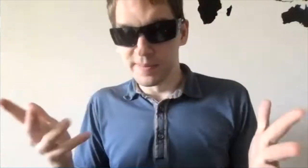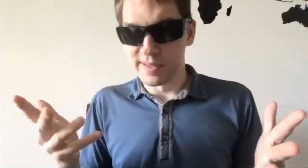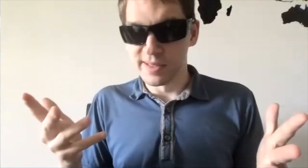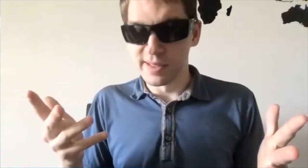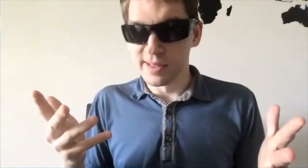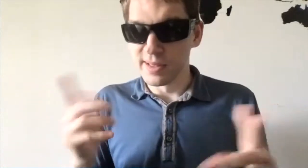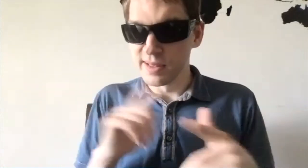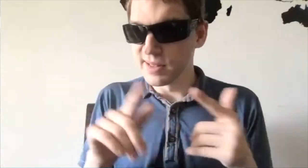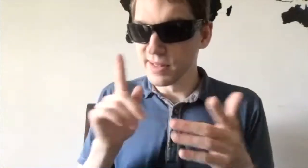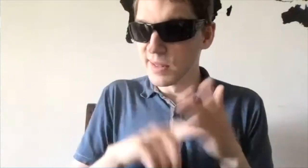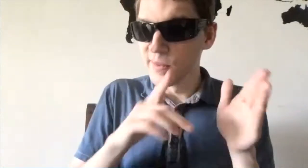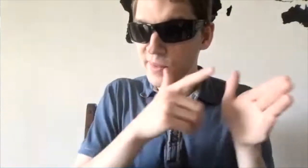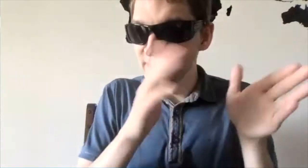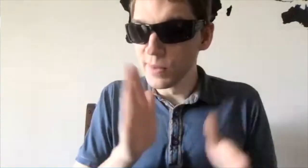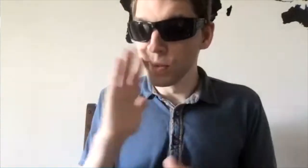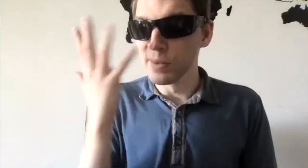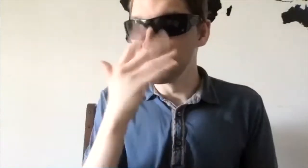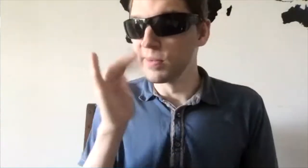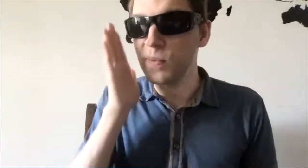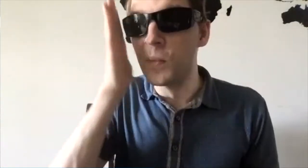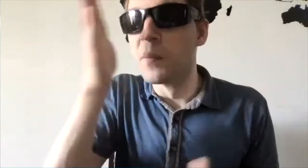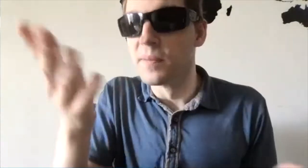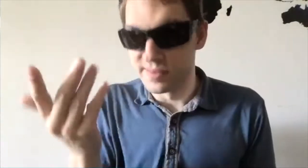our disability is: if we're blind, deaf, or